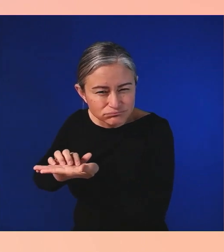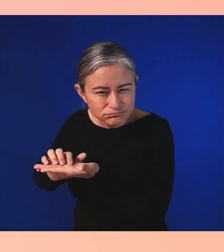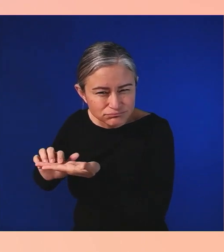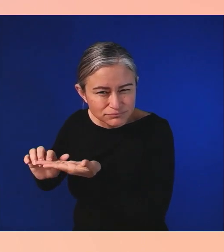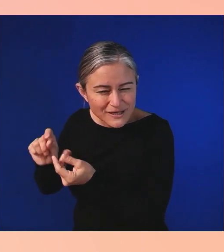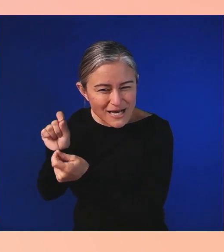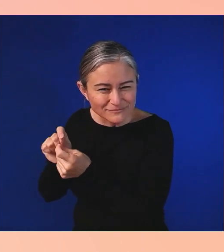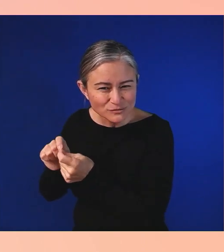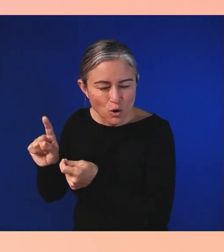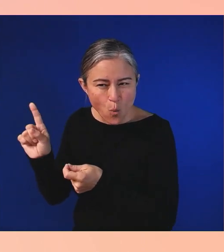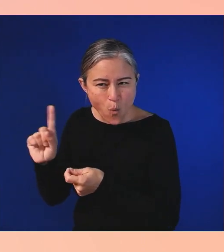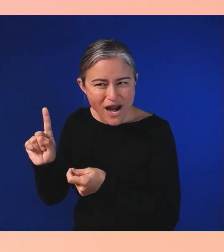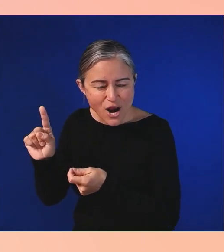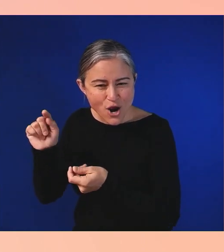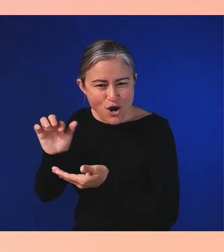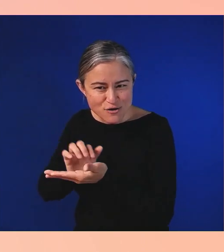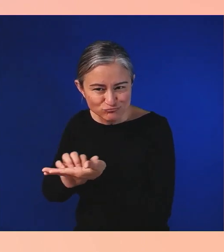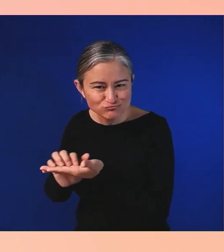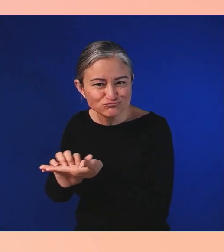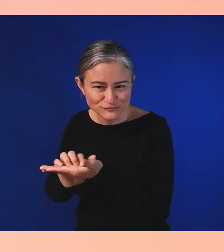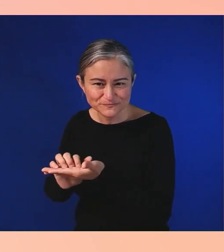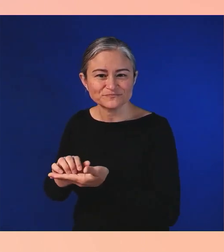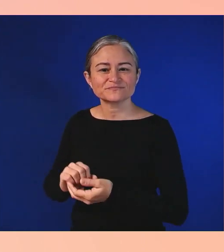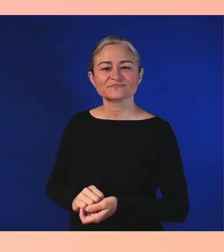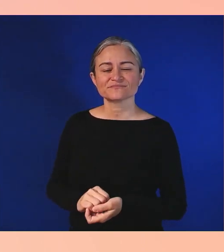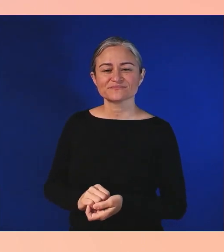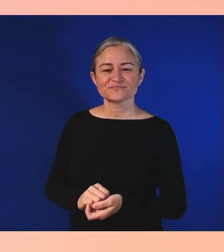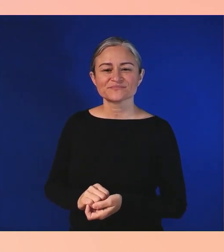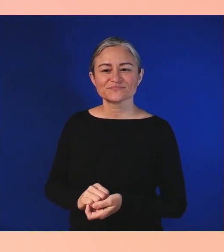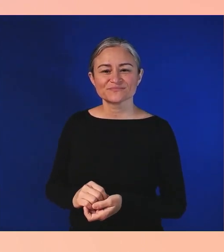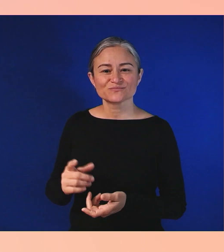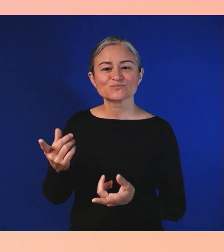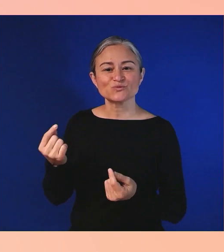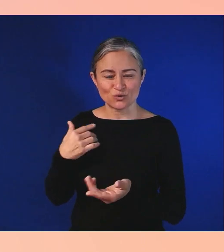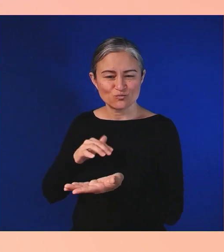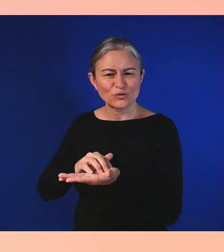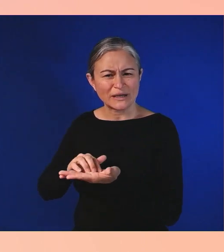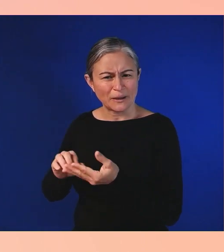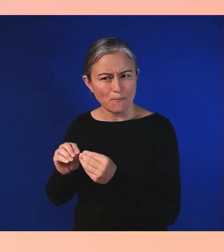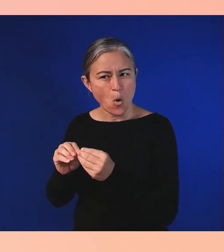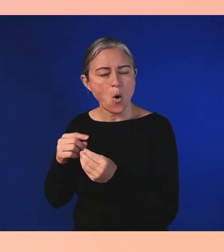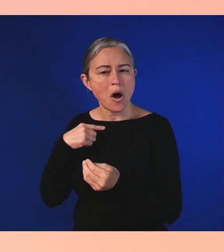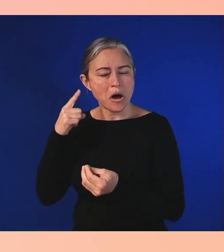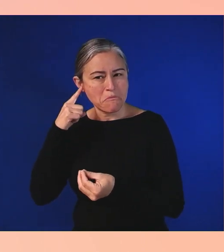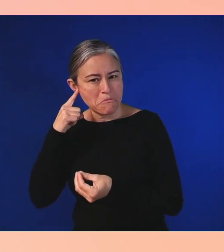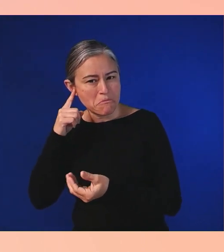I hear we have a breakpoint out at here, that's good to know.